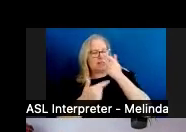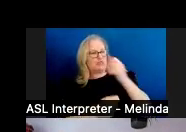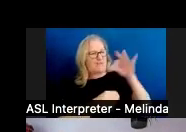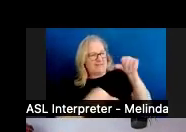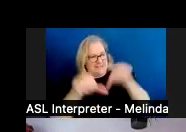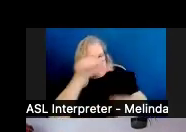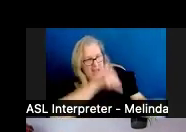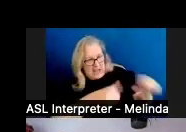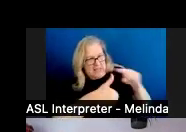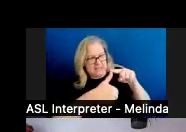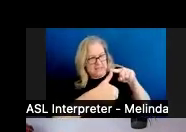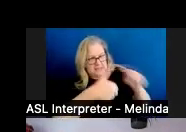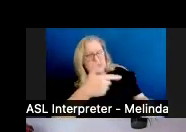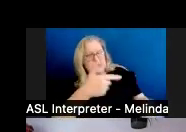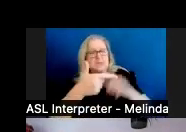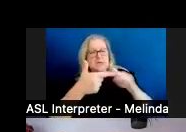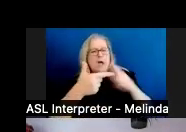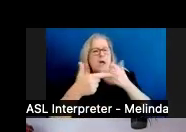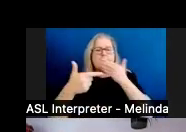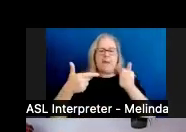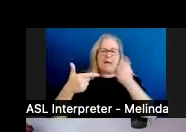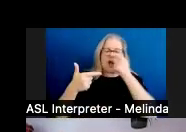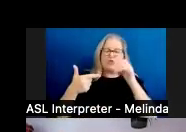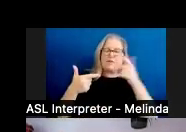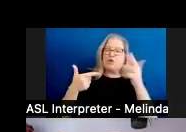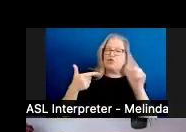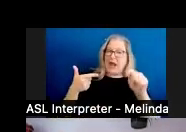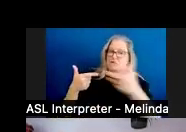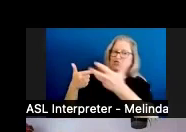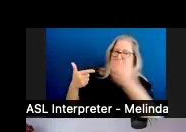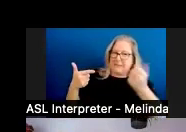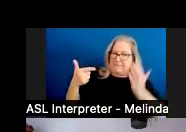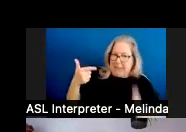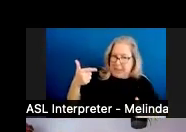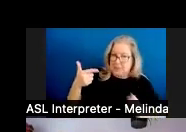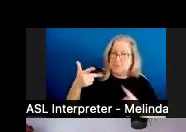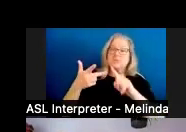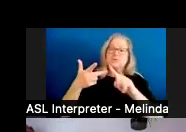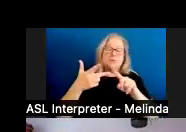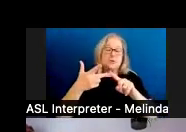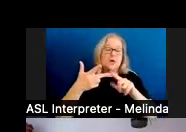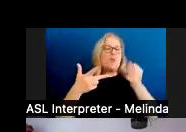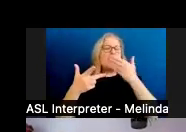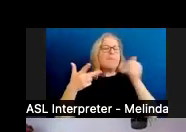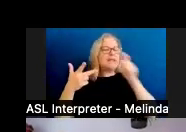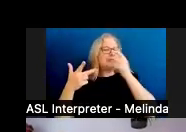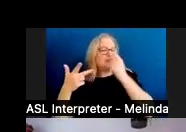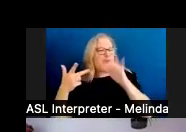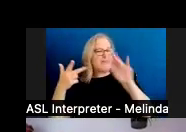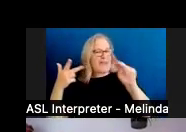Next, what's in the best interest of the grant recipient? What's in the best interest of the agency, NIH?